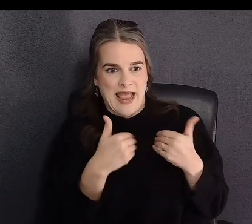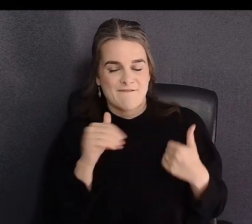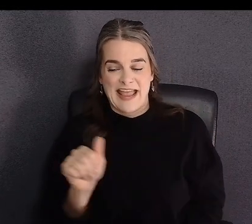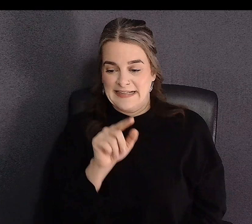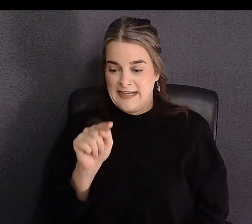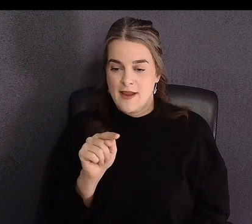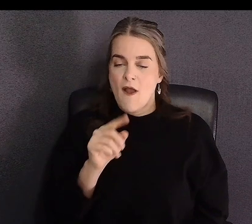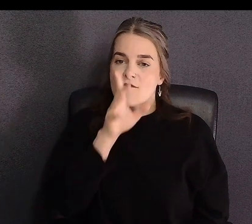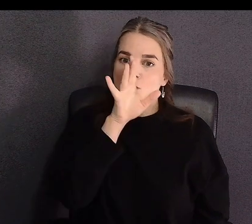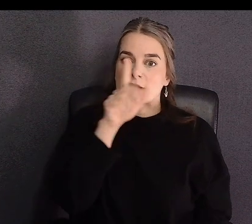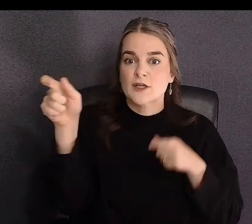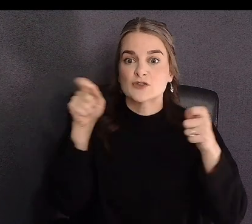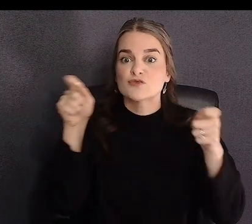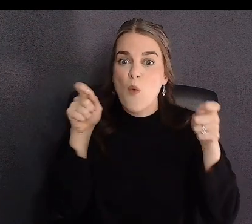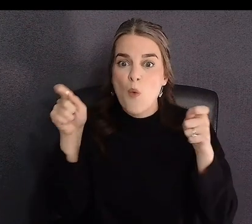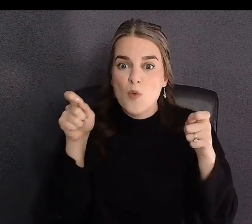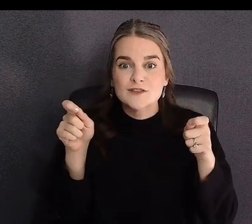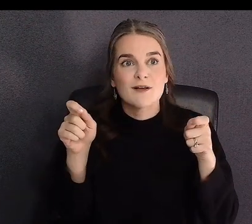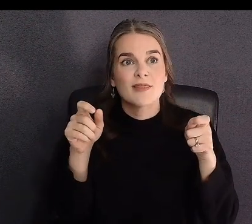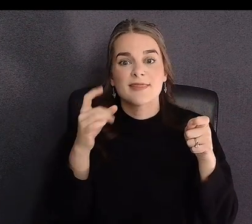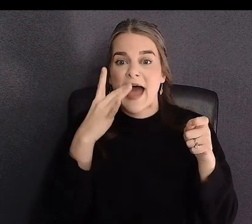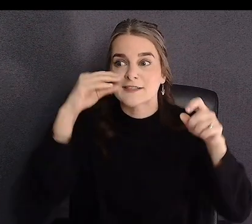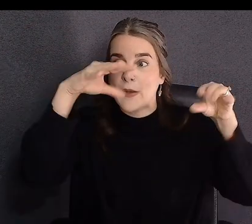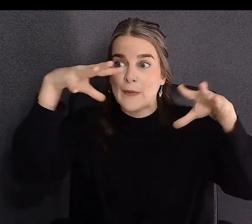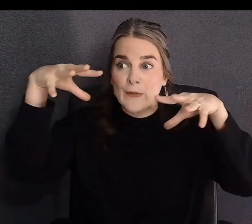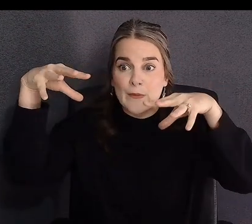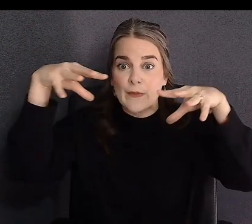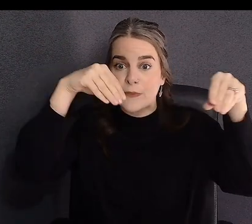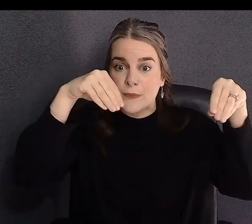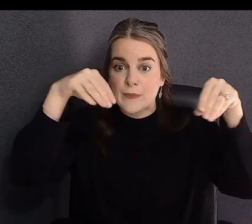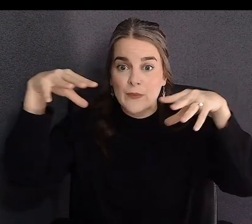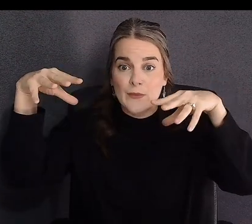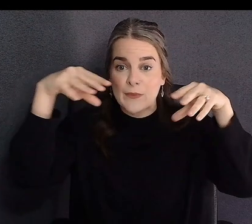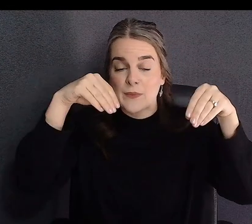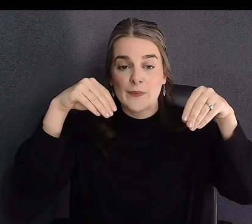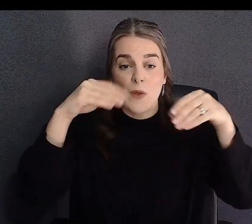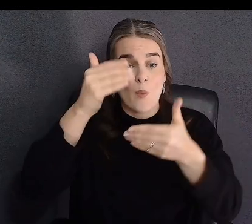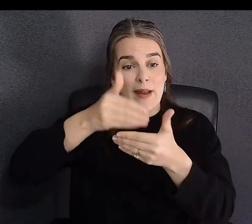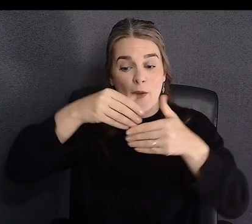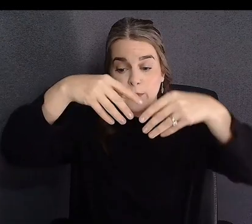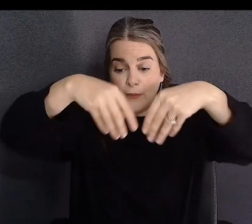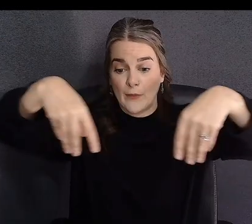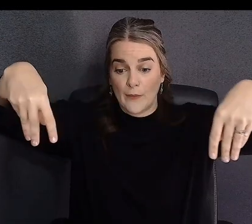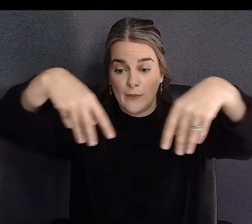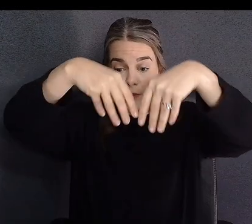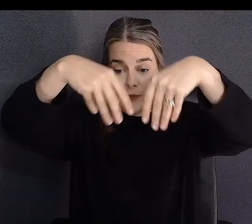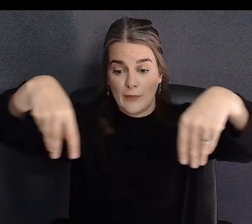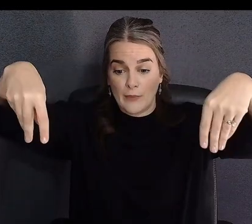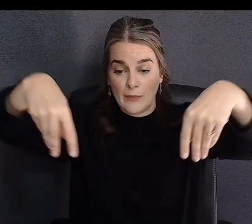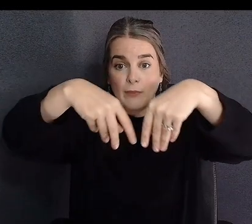being voice controlled, so to control their lights, their shades, their TV, all of that kind of stuff.